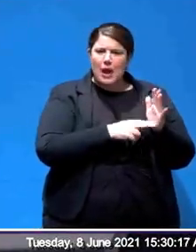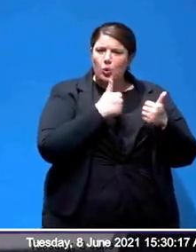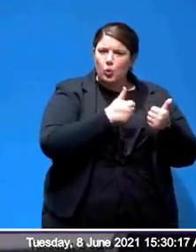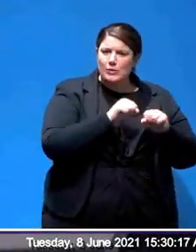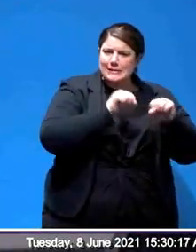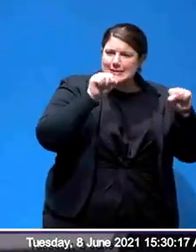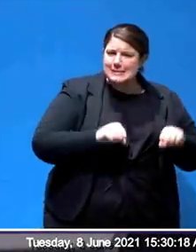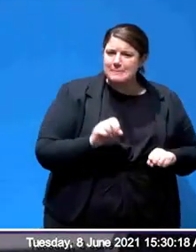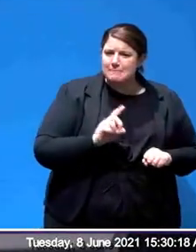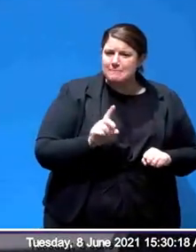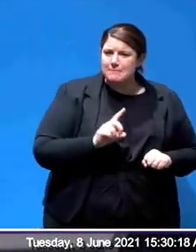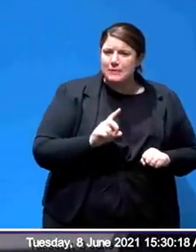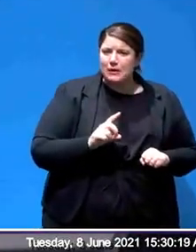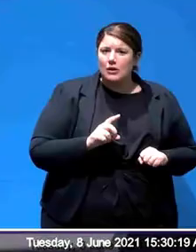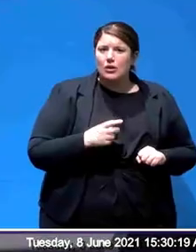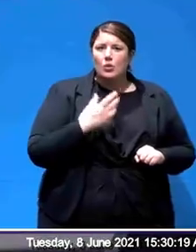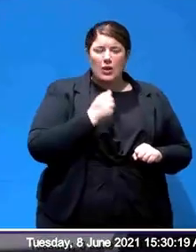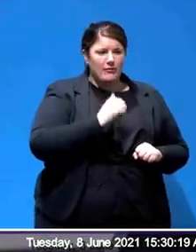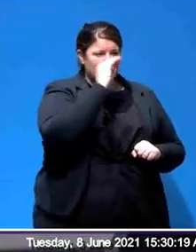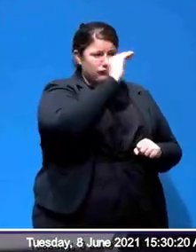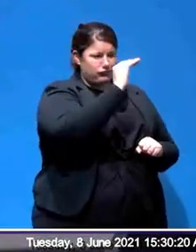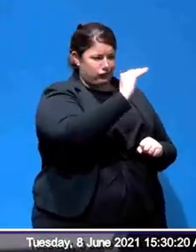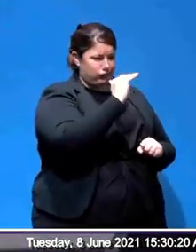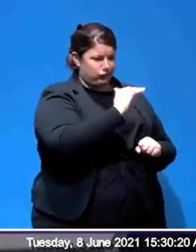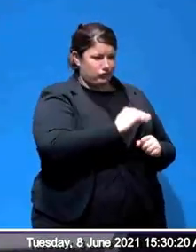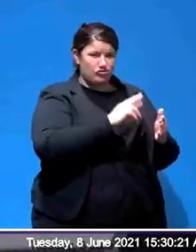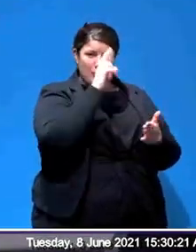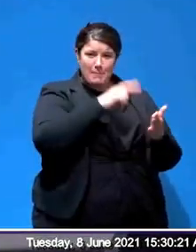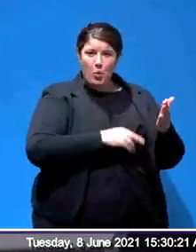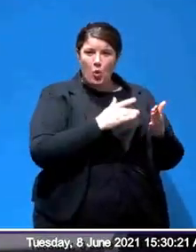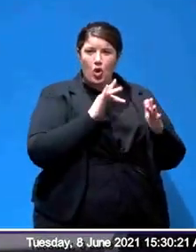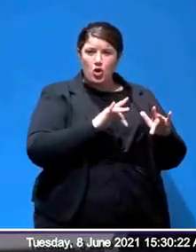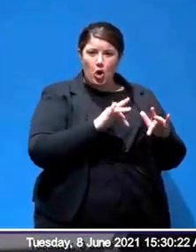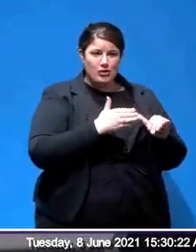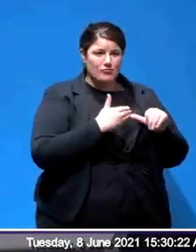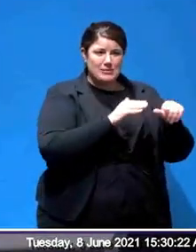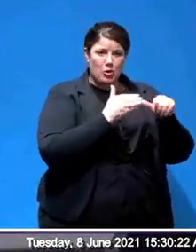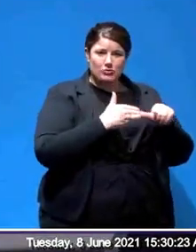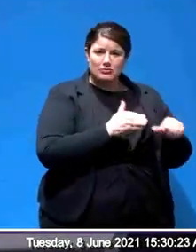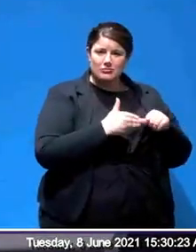had hundreds of open RiskMan reports that actually --- so a RiskMan report